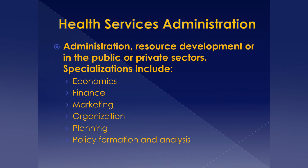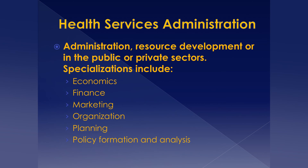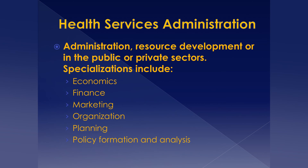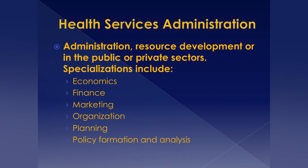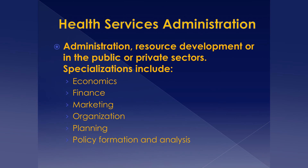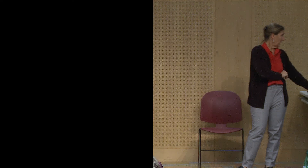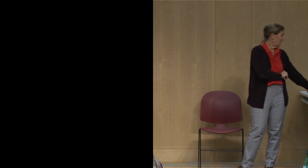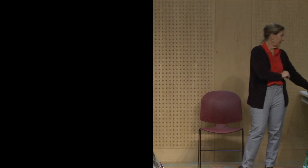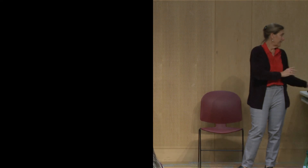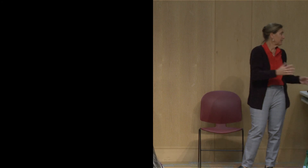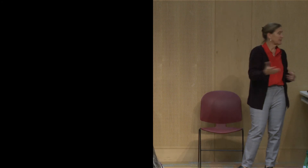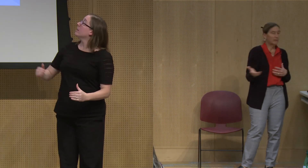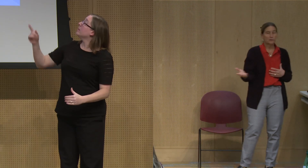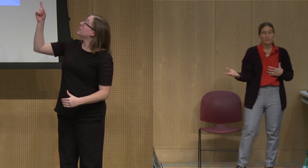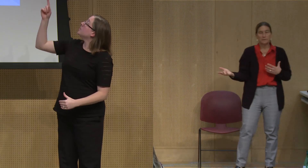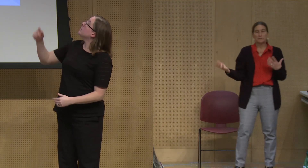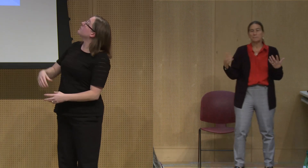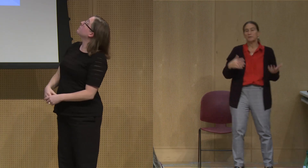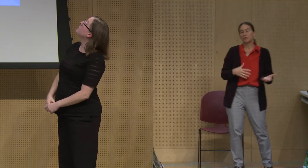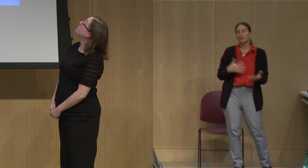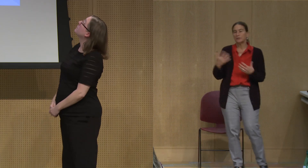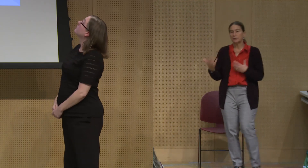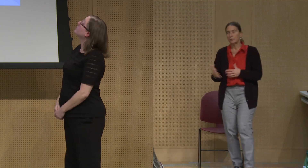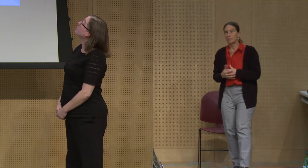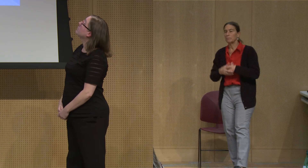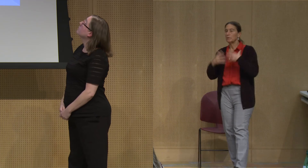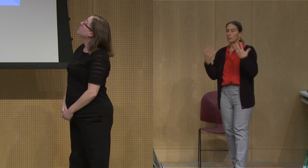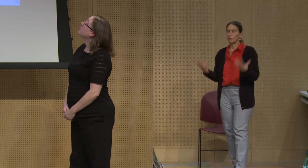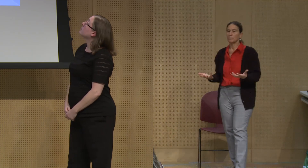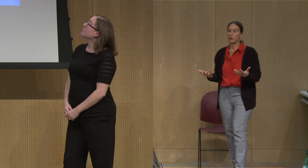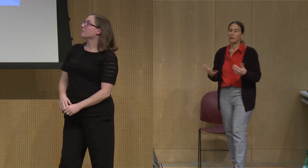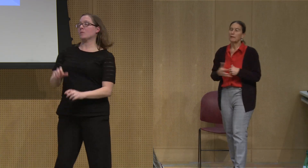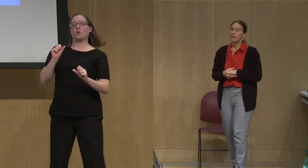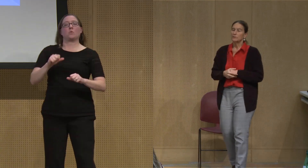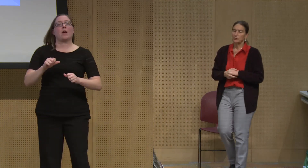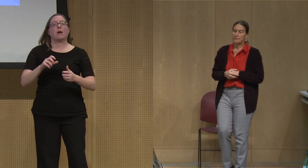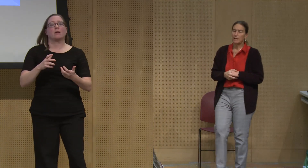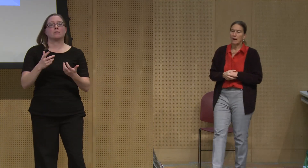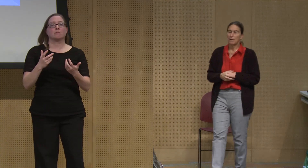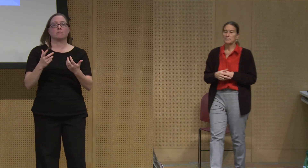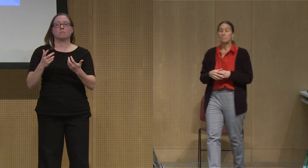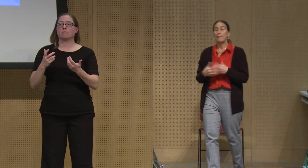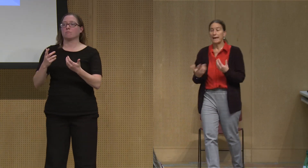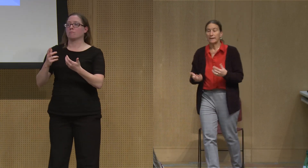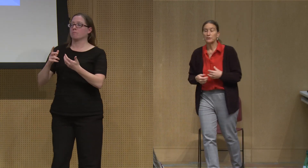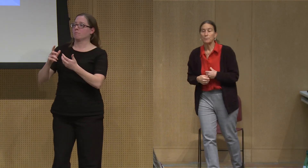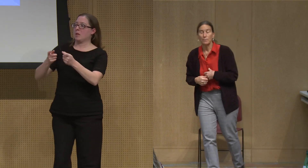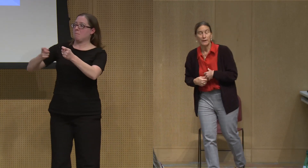AND THEN THERE'S HEALTH SERVICES ADMINISTRATION. YOU CAN LEARN TO BECOME-- TO MANAGE PUBLIC HEALTH PROGRAMS